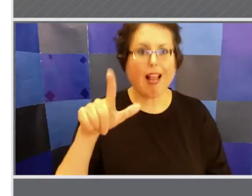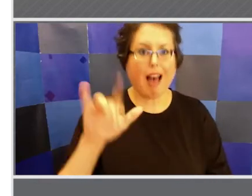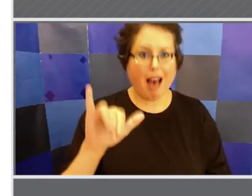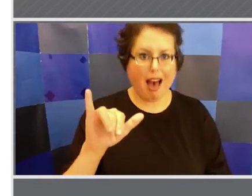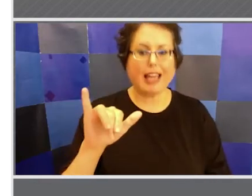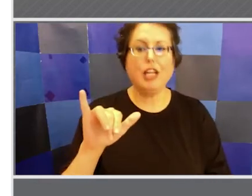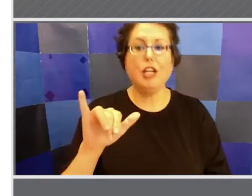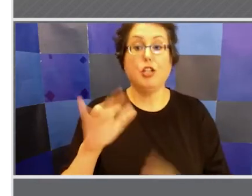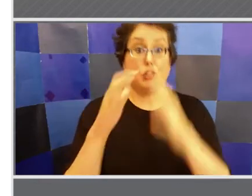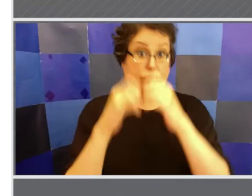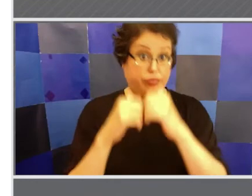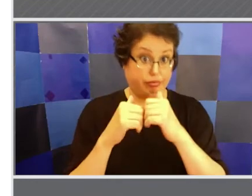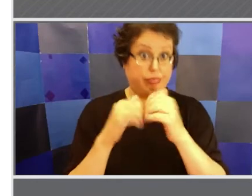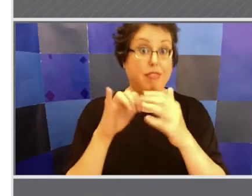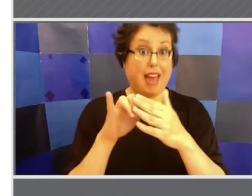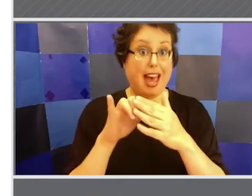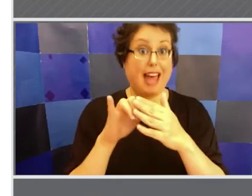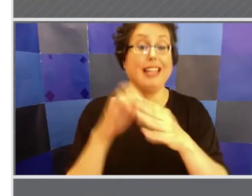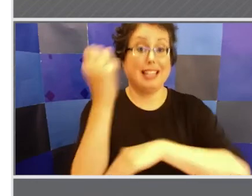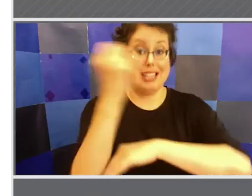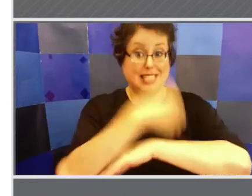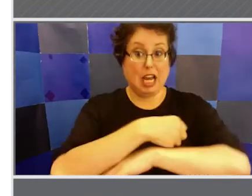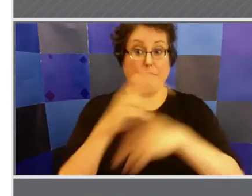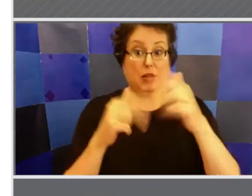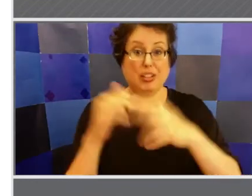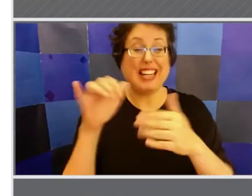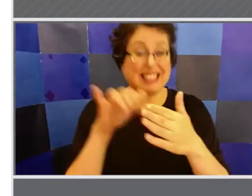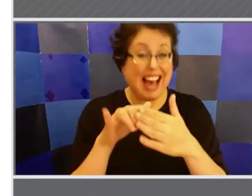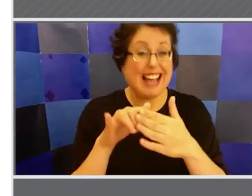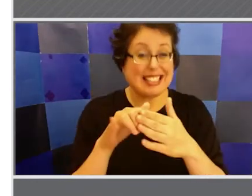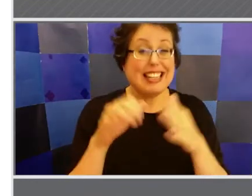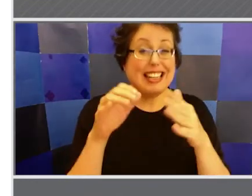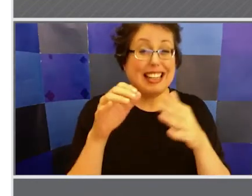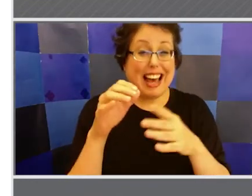and deconstruction is a demolition process where you take out elements